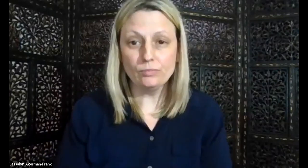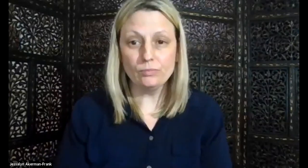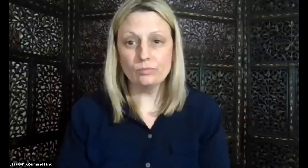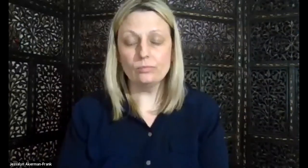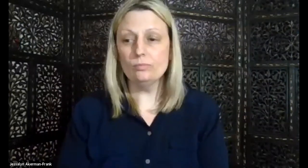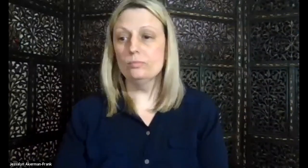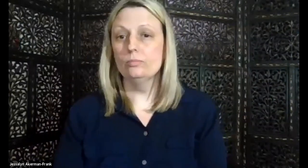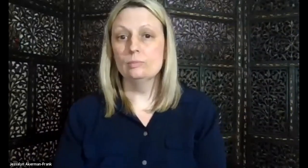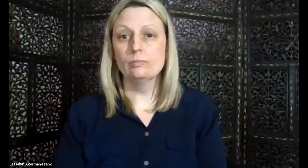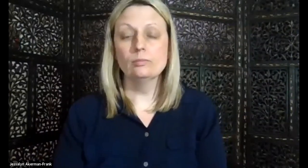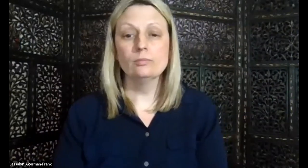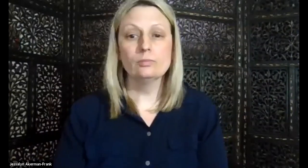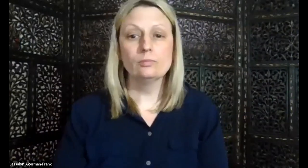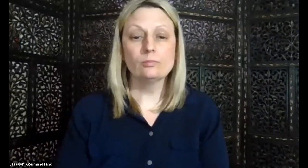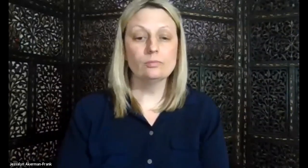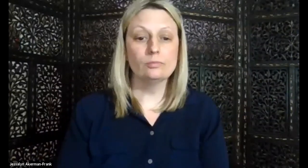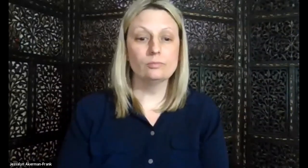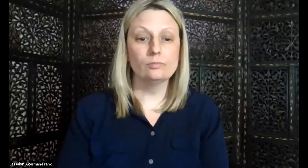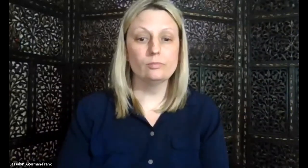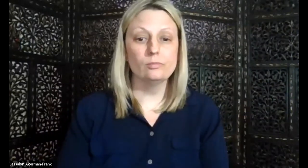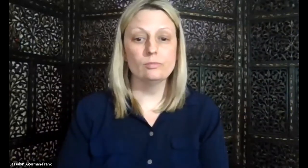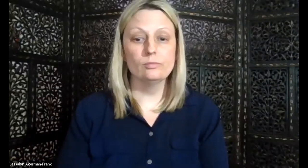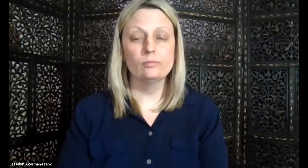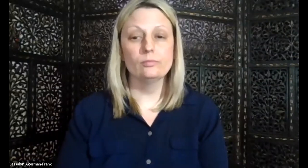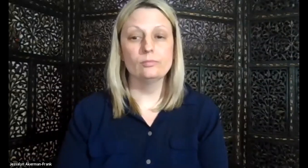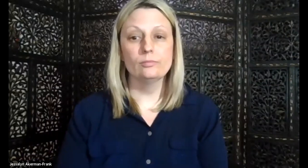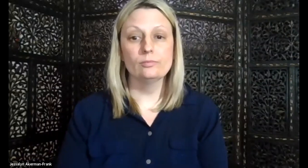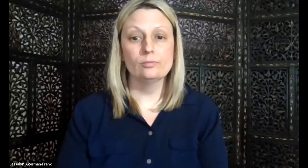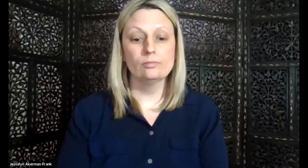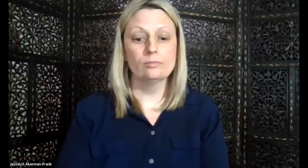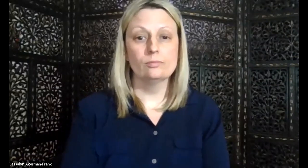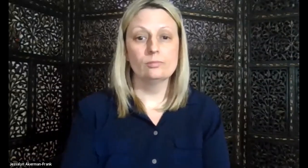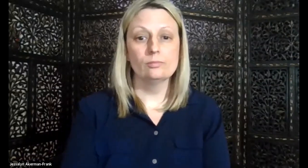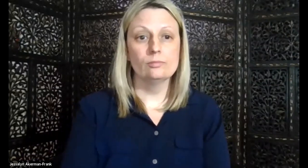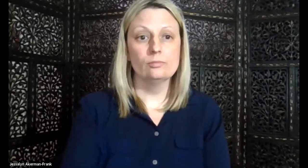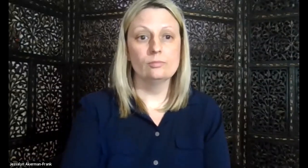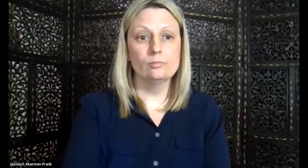it over to the people that are on Zoom. Is there any particular questions that we have not answered just yet and